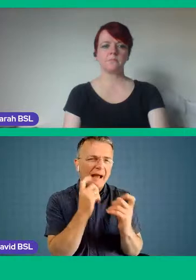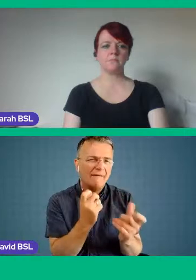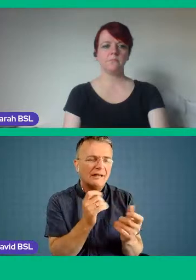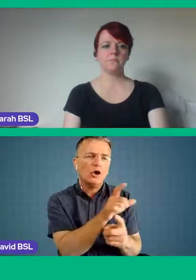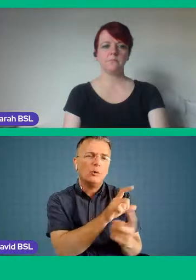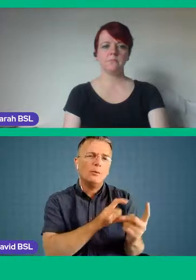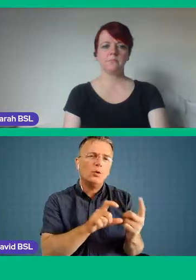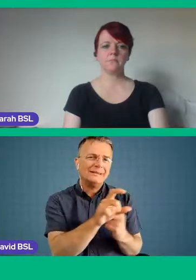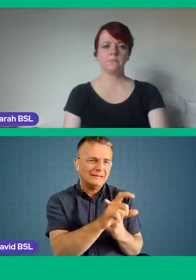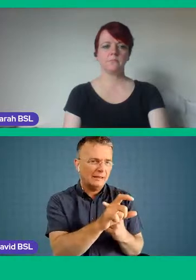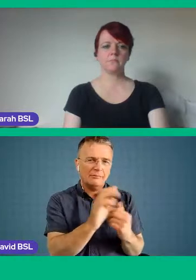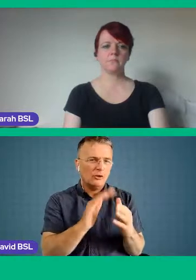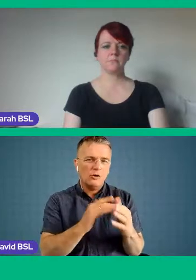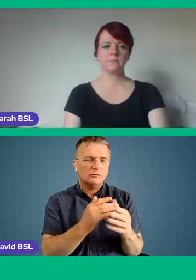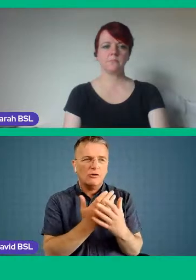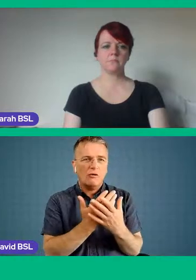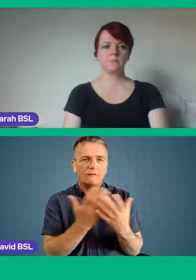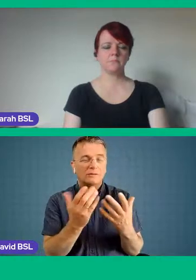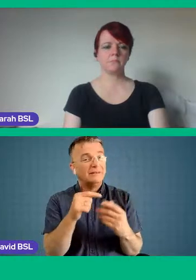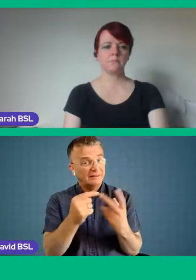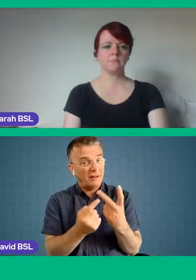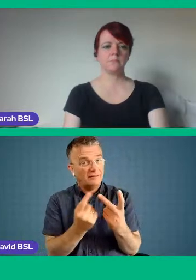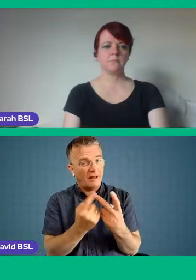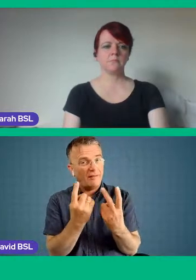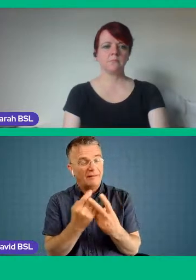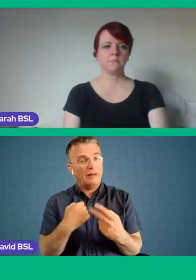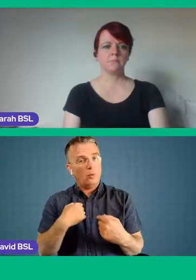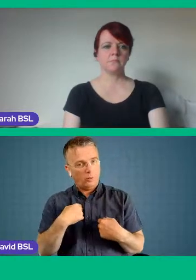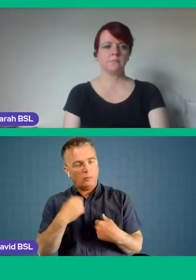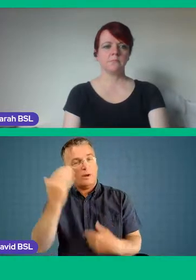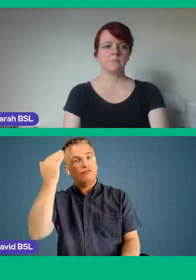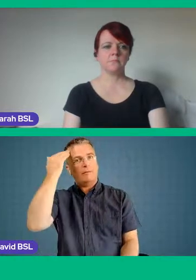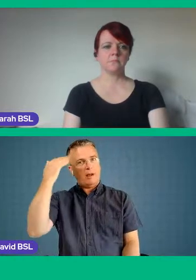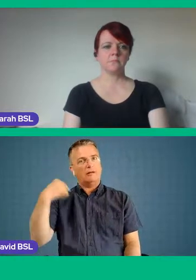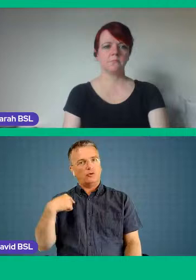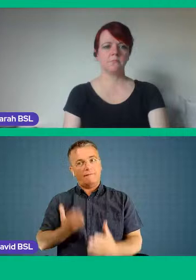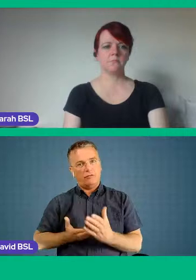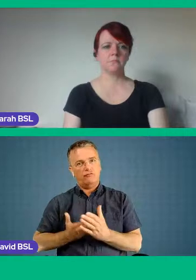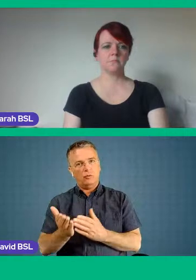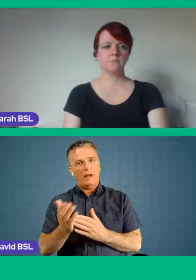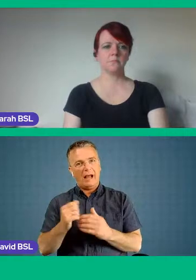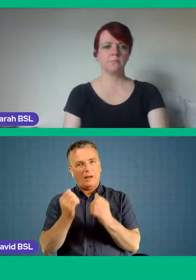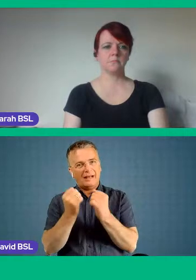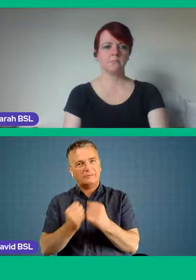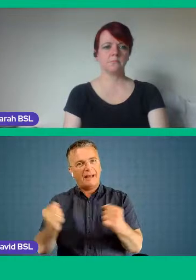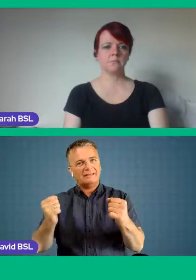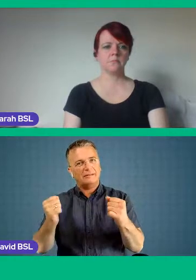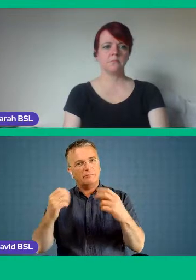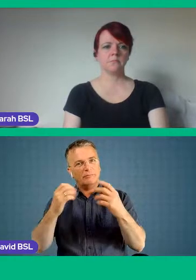because of course this is another thing we were reminded of